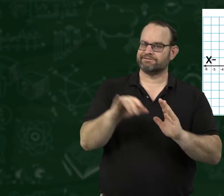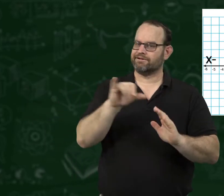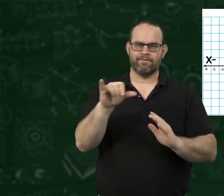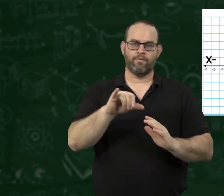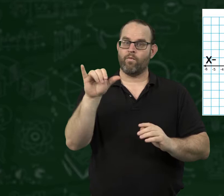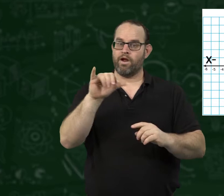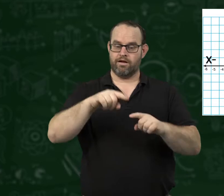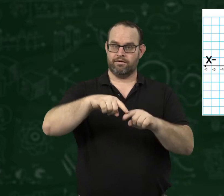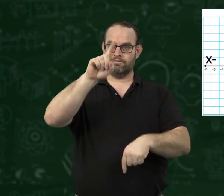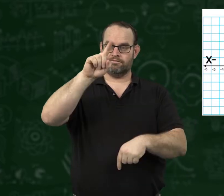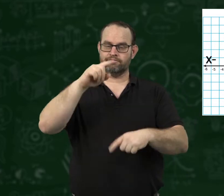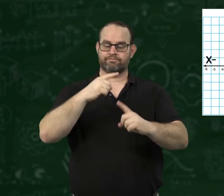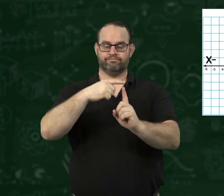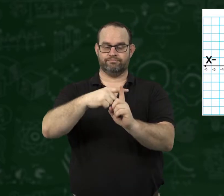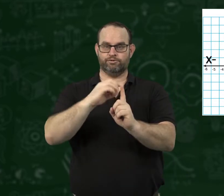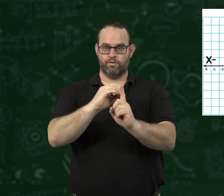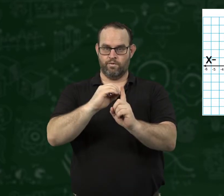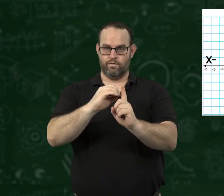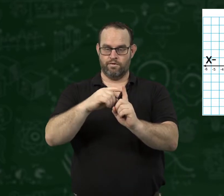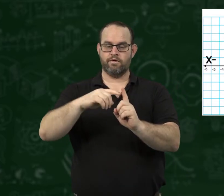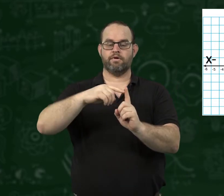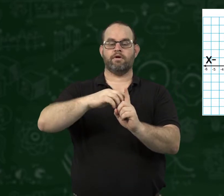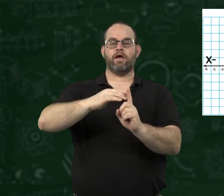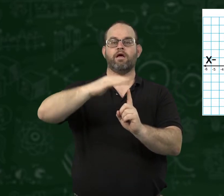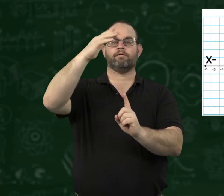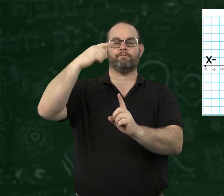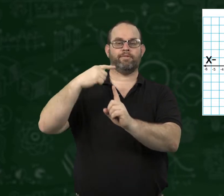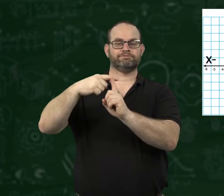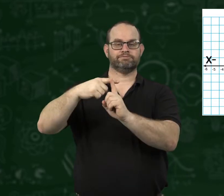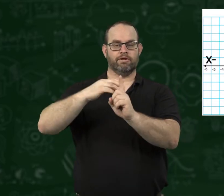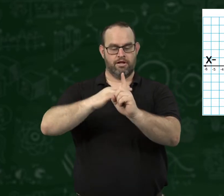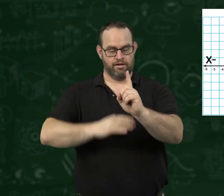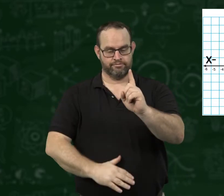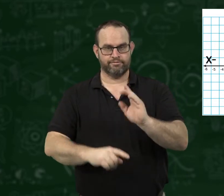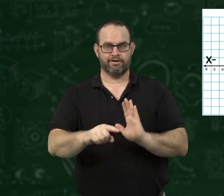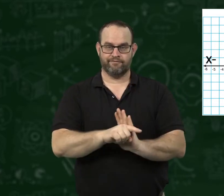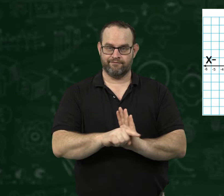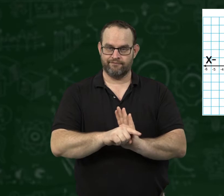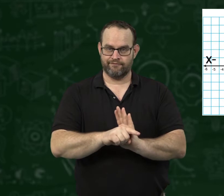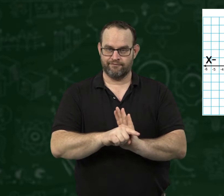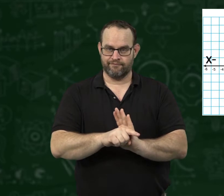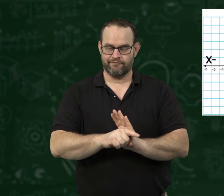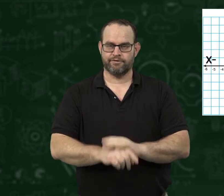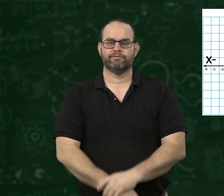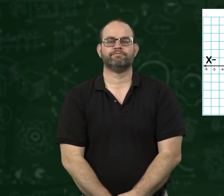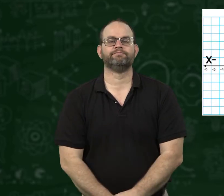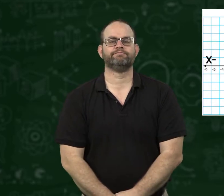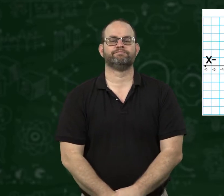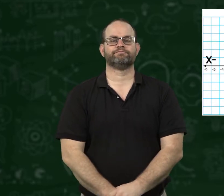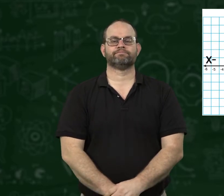On the y-axis, numbers above the origin are positive and numbers below are negative.